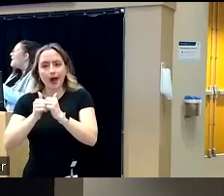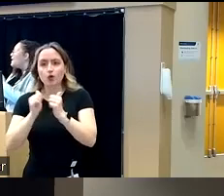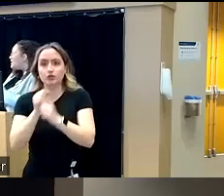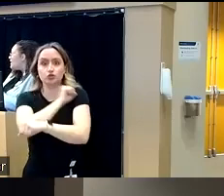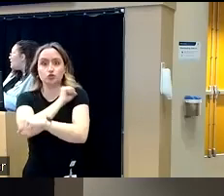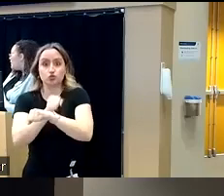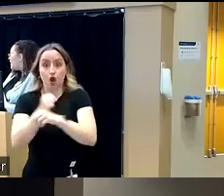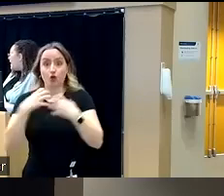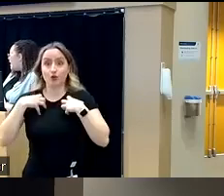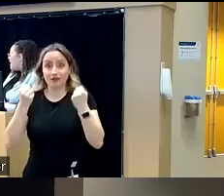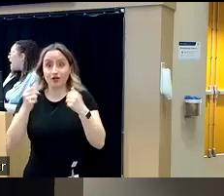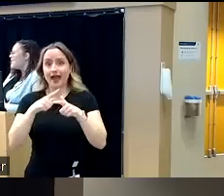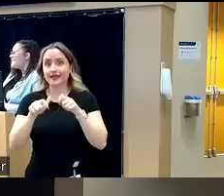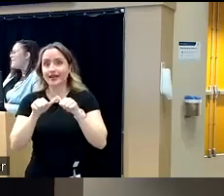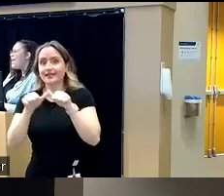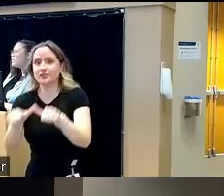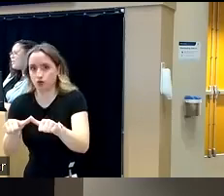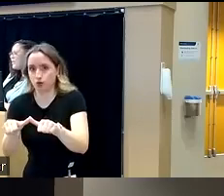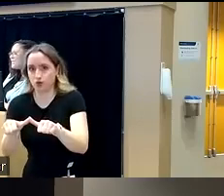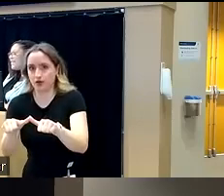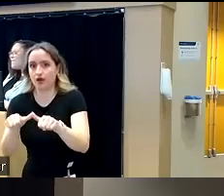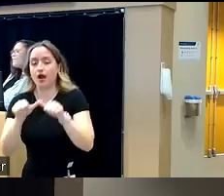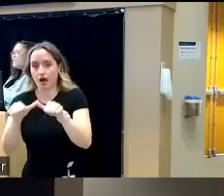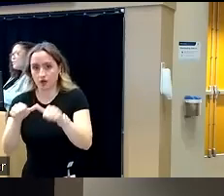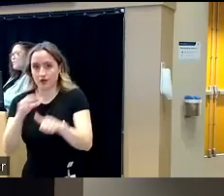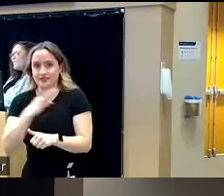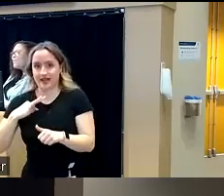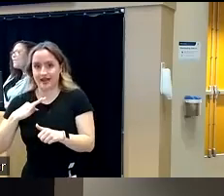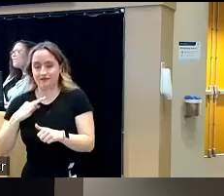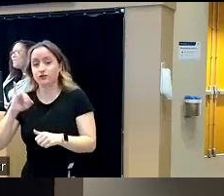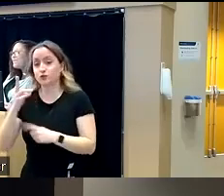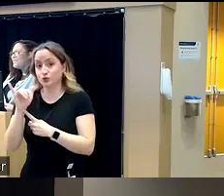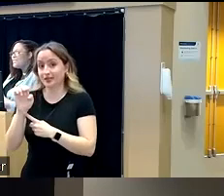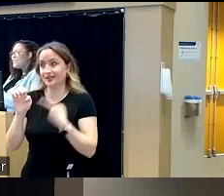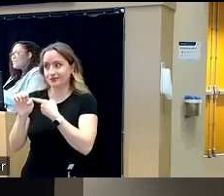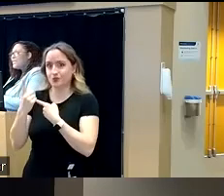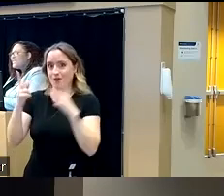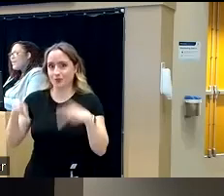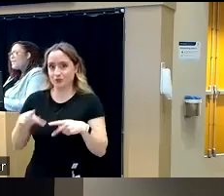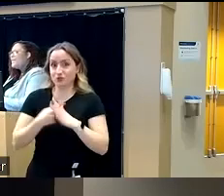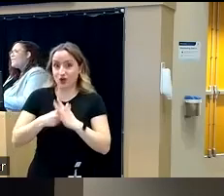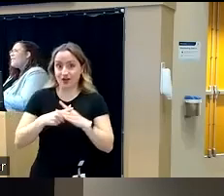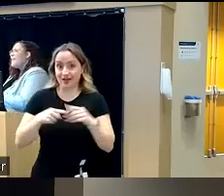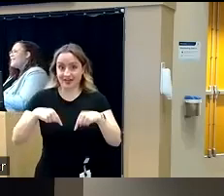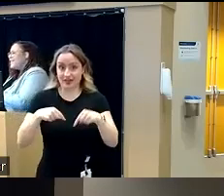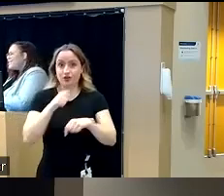continued as ongoing staff members Julie being one of those individuals who started out during as an